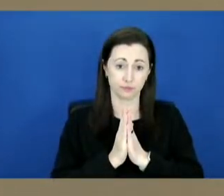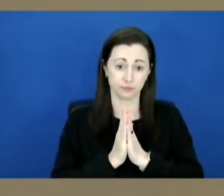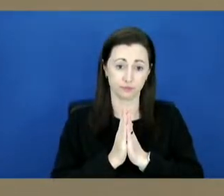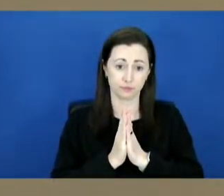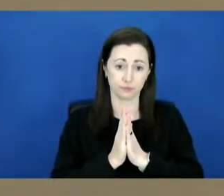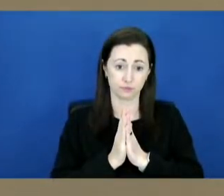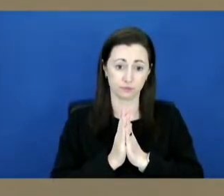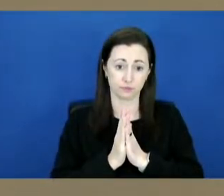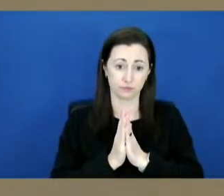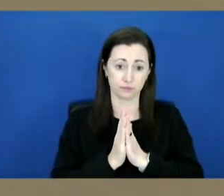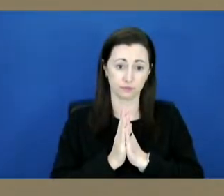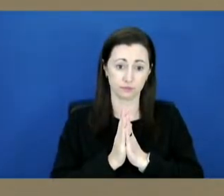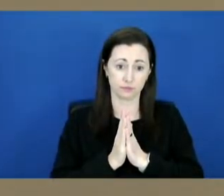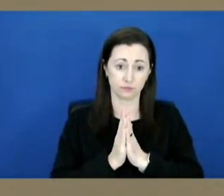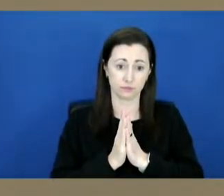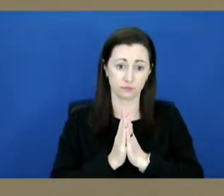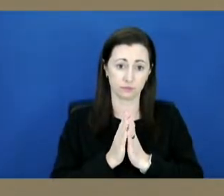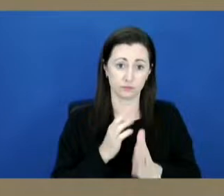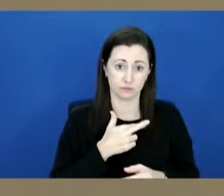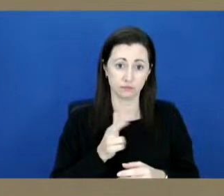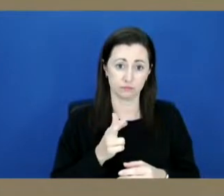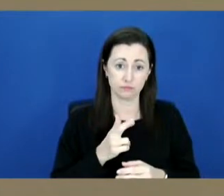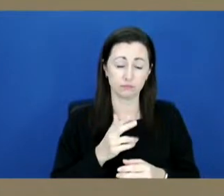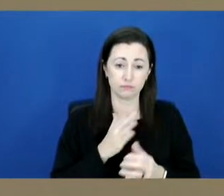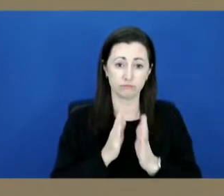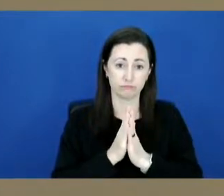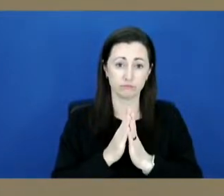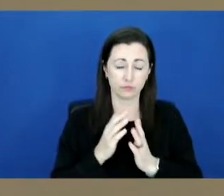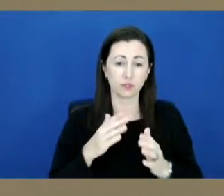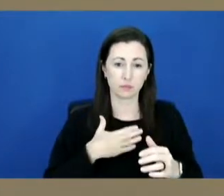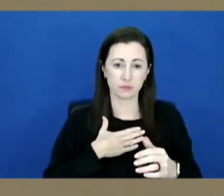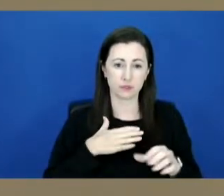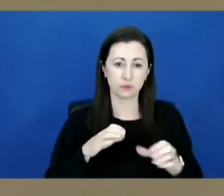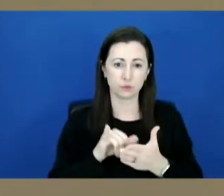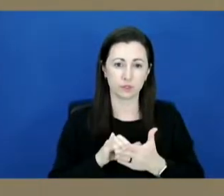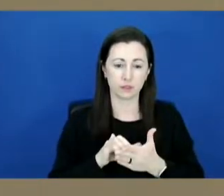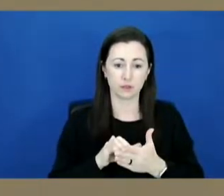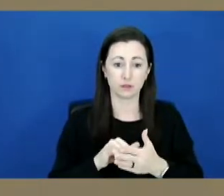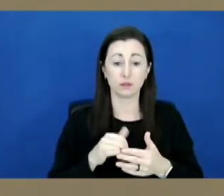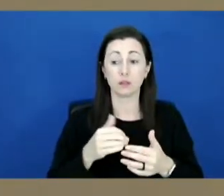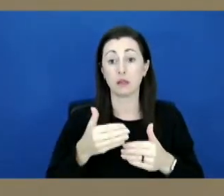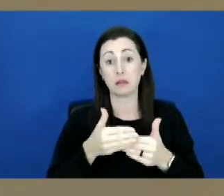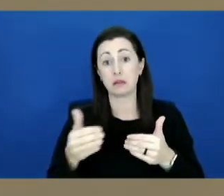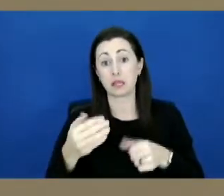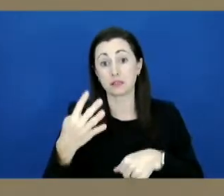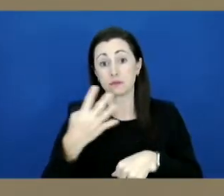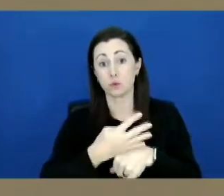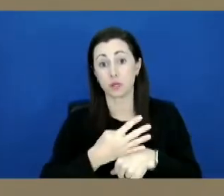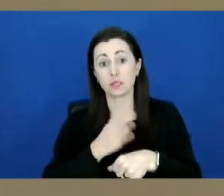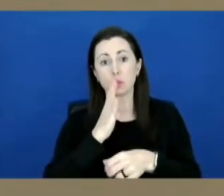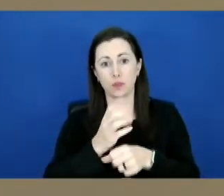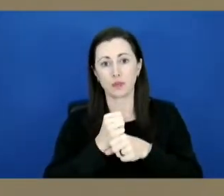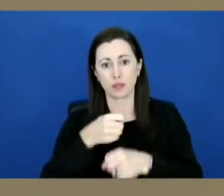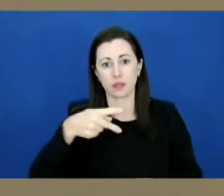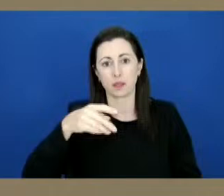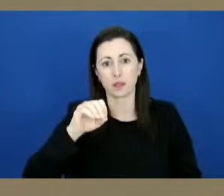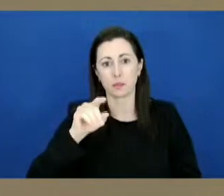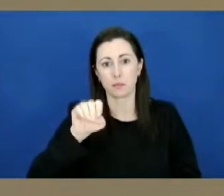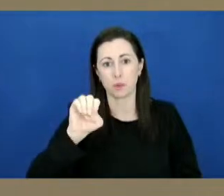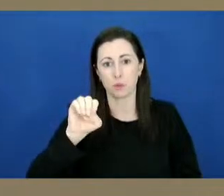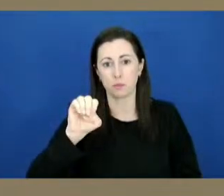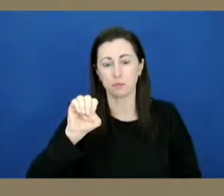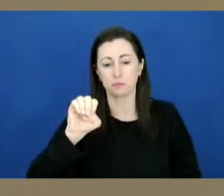PLEASE, IF YOU HAVE THE PRAYER